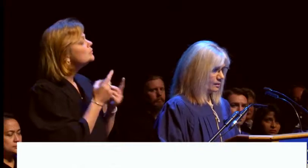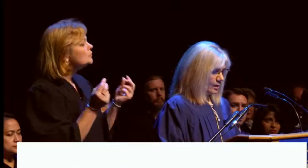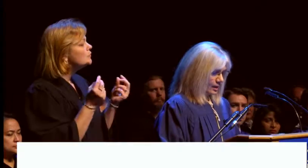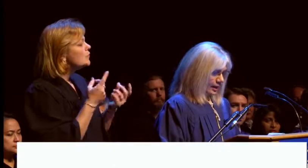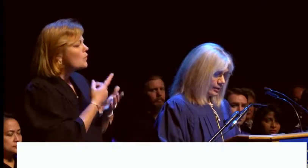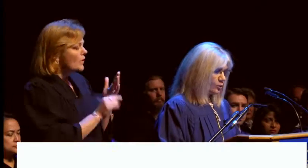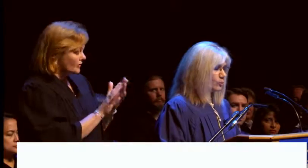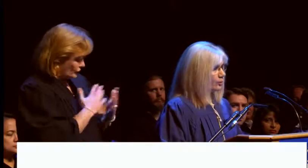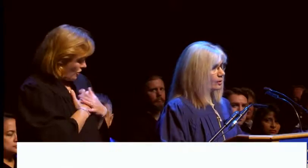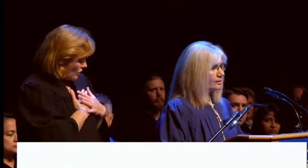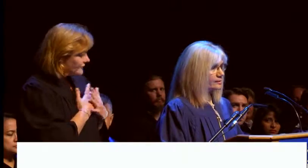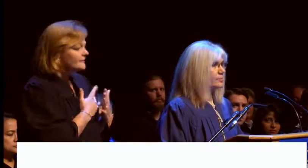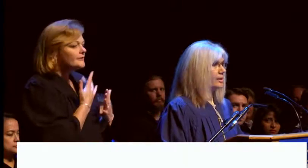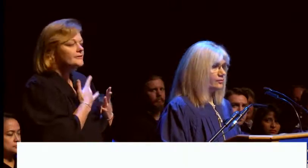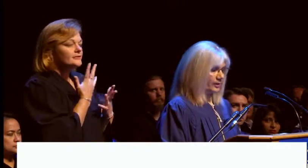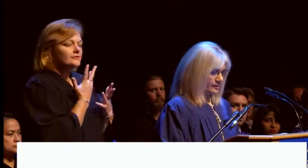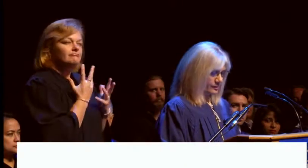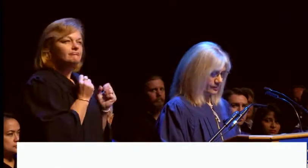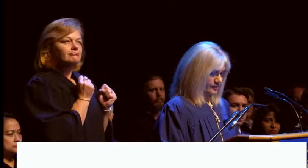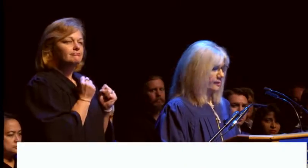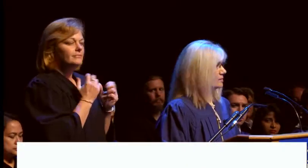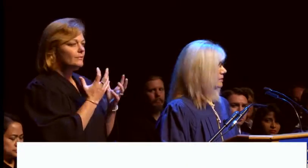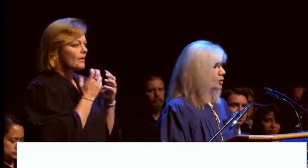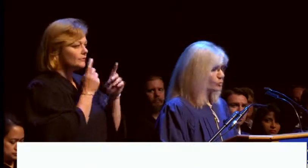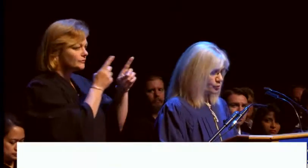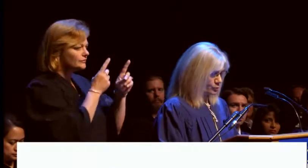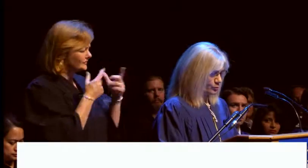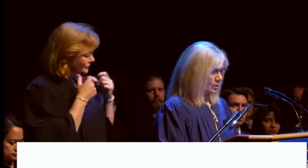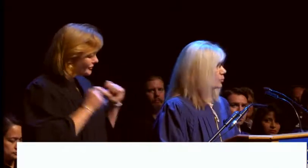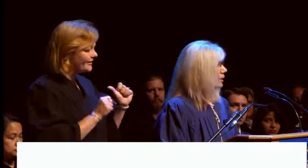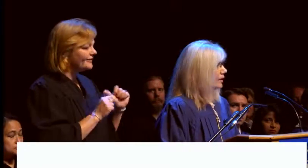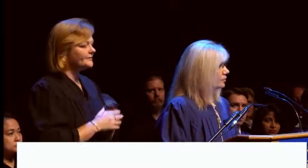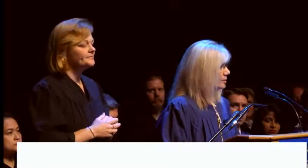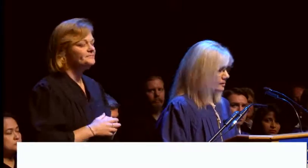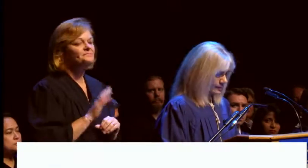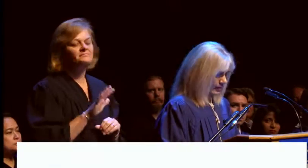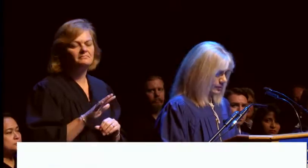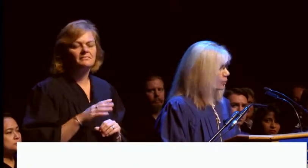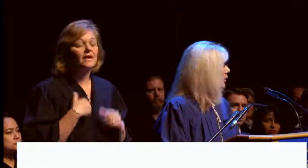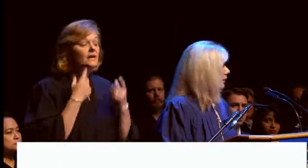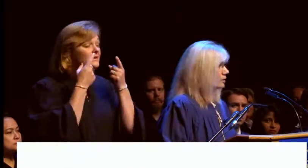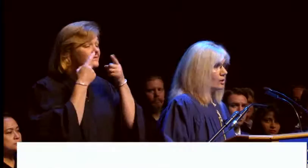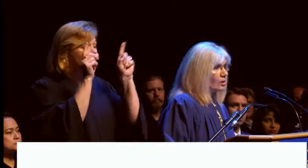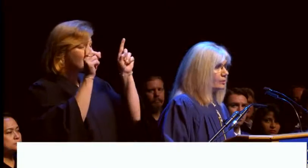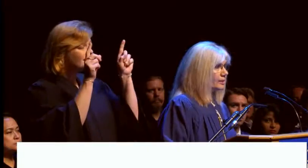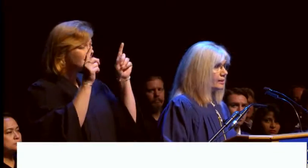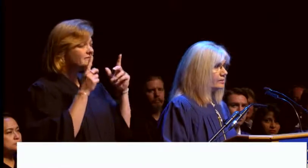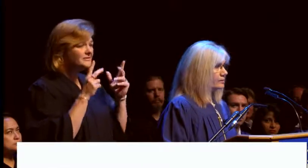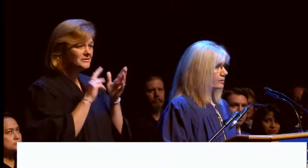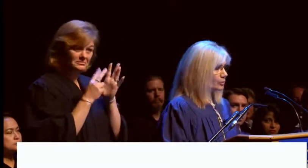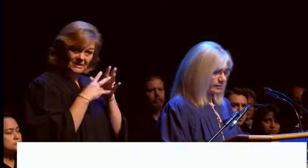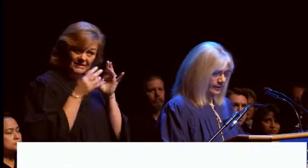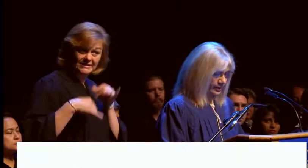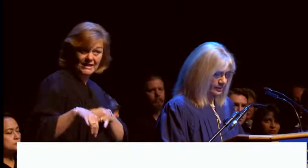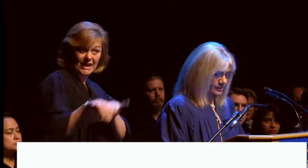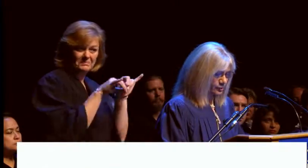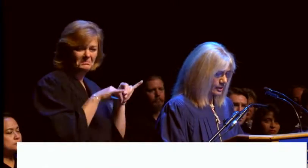I HOPE WE ALL SEE MANY FACES OF SUCCESS AND NO TWO WILL EVER BE THE SAME. WE CANNOT ALL BE LEADERS IN THE CULINARY INDUSTRY.